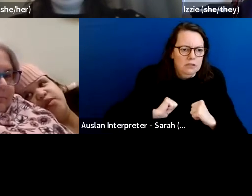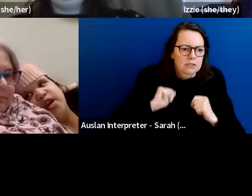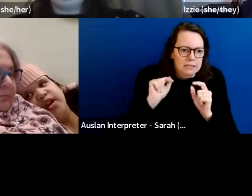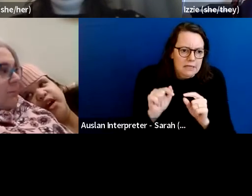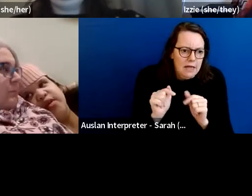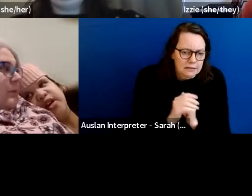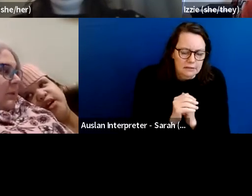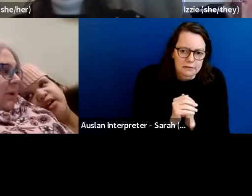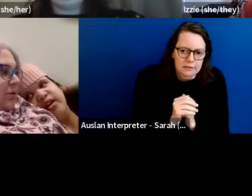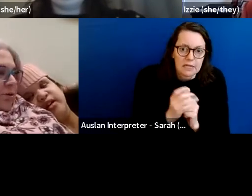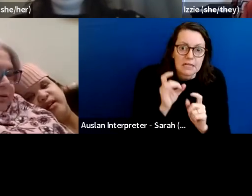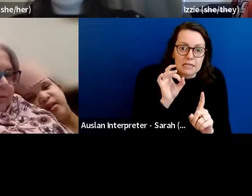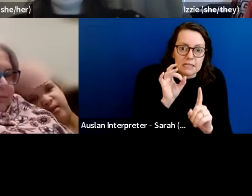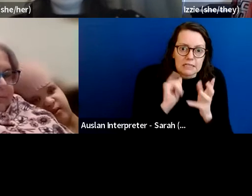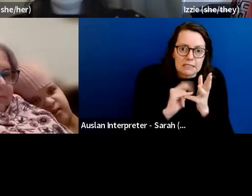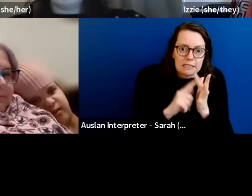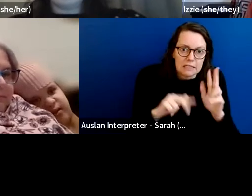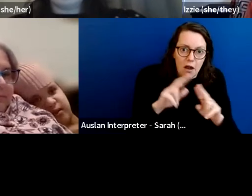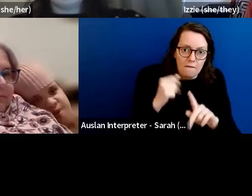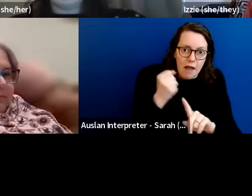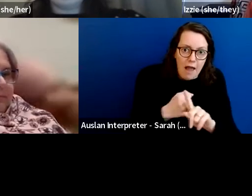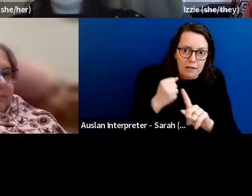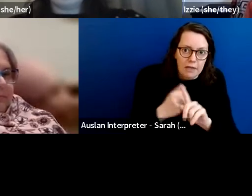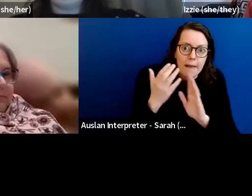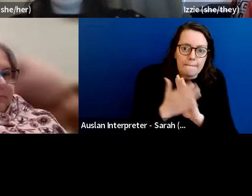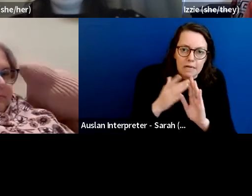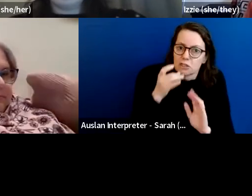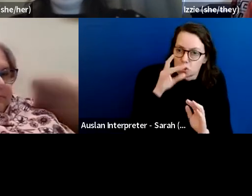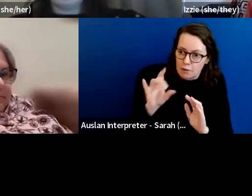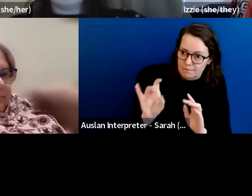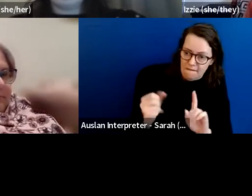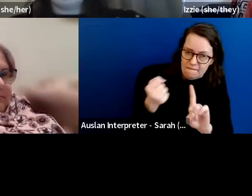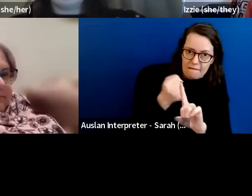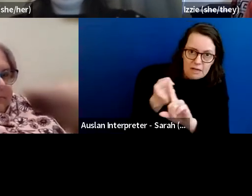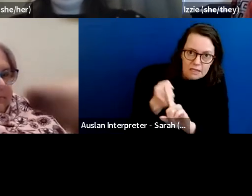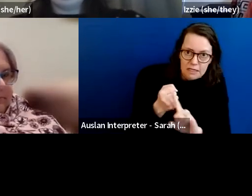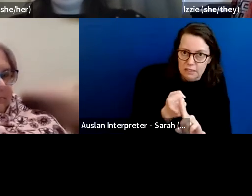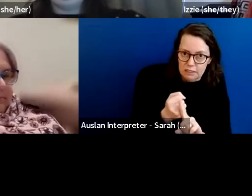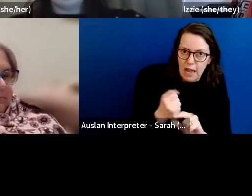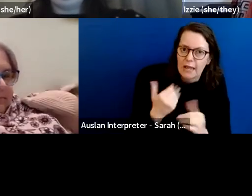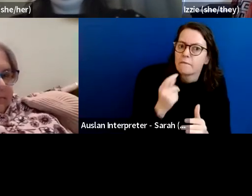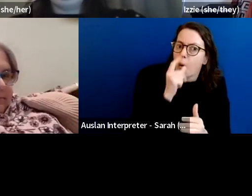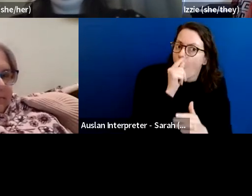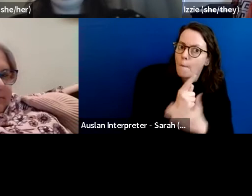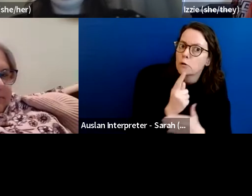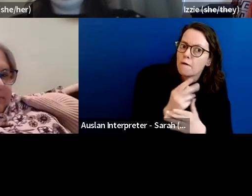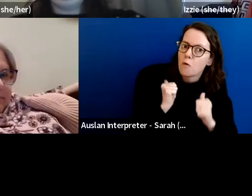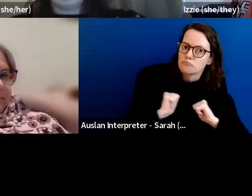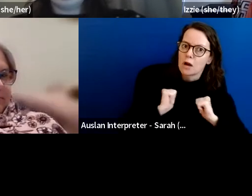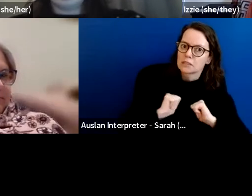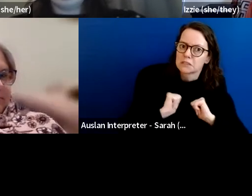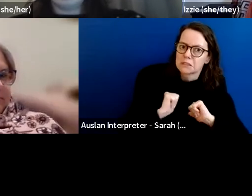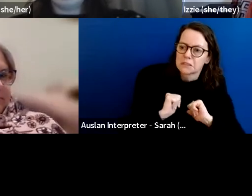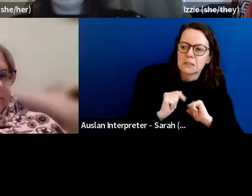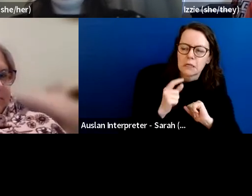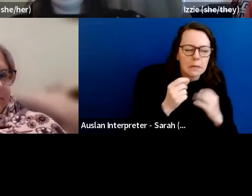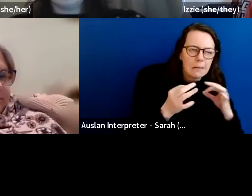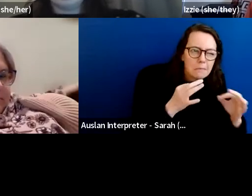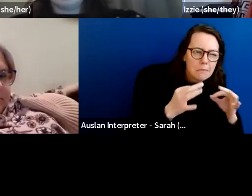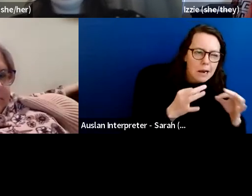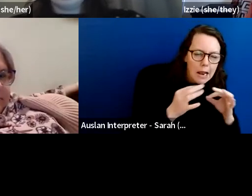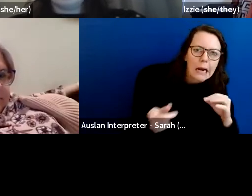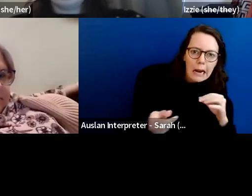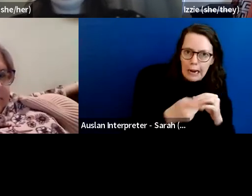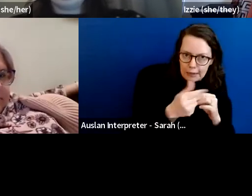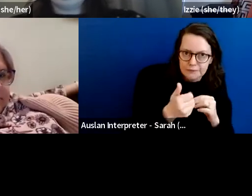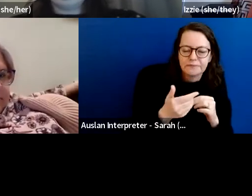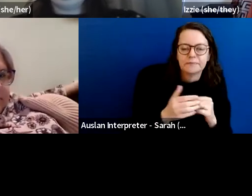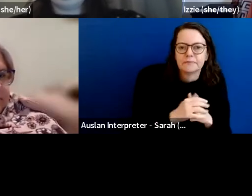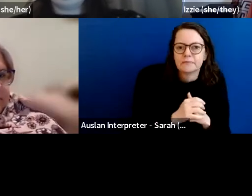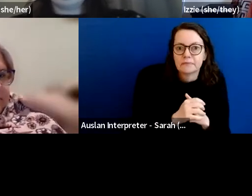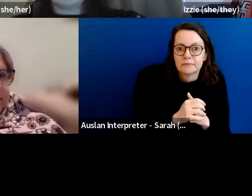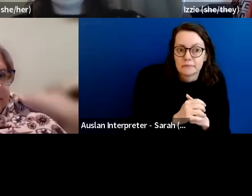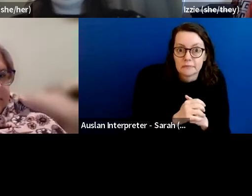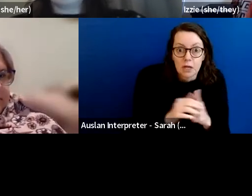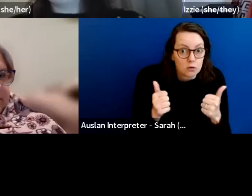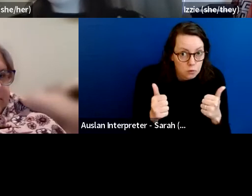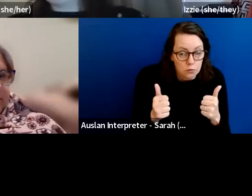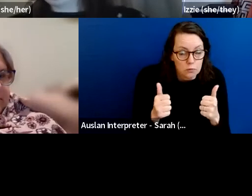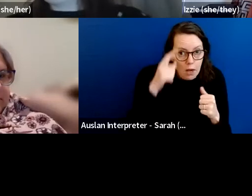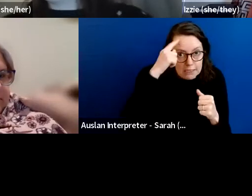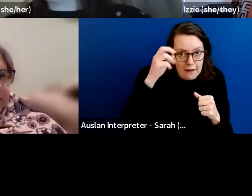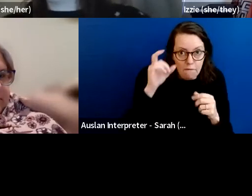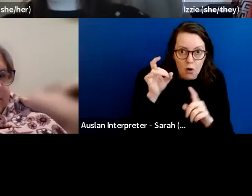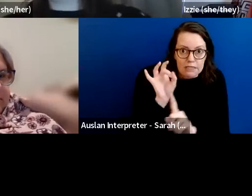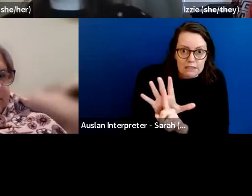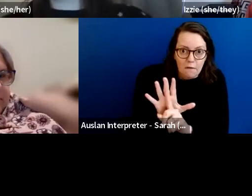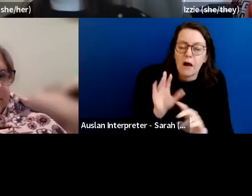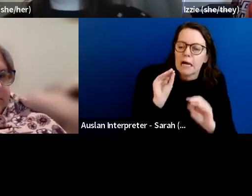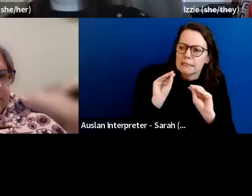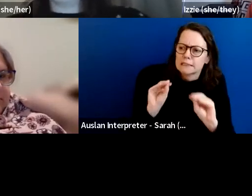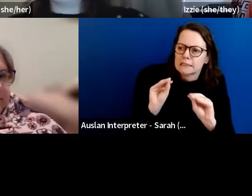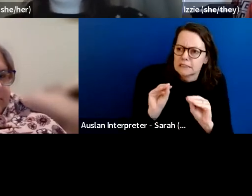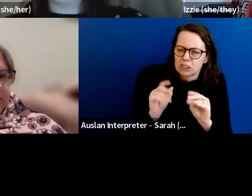So self advocacy is when you support your child to find their own voice, you look for opportunities to practice. And that might mean thinking about the time place and the supports needed, and often what very helpful in self advocacy is teaching your child